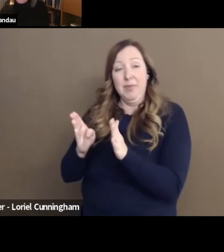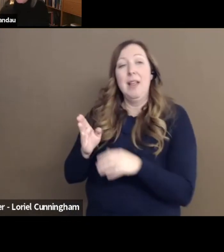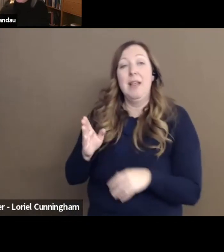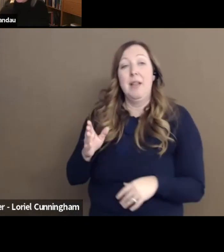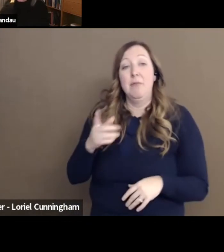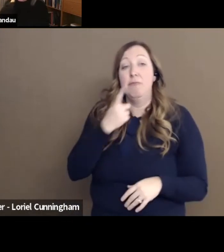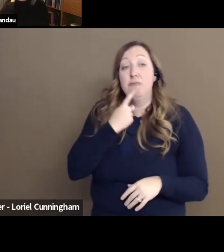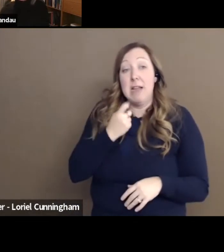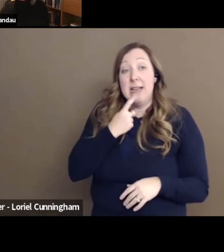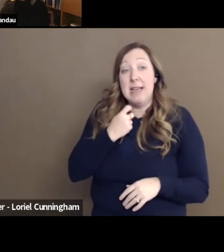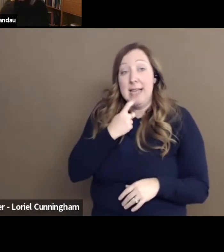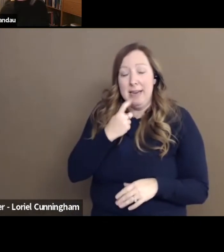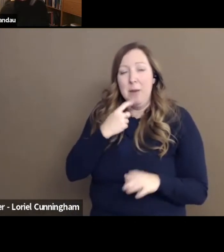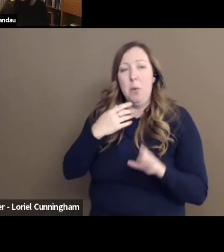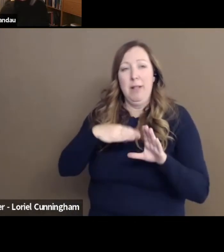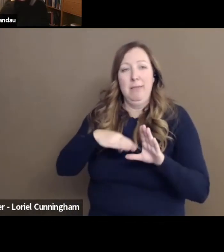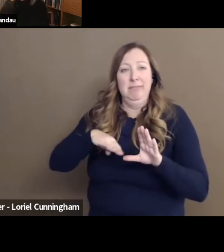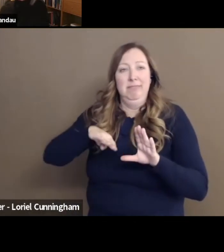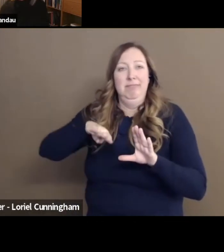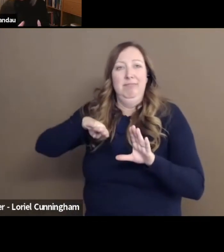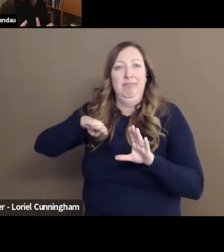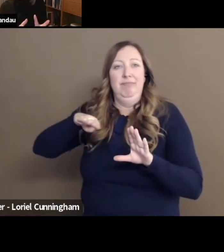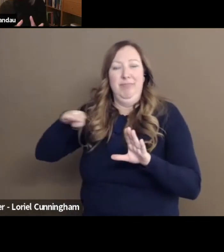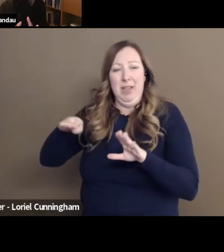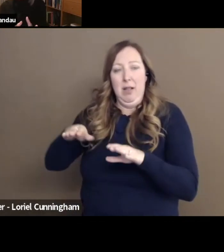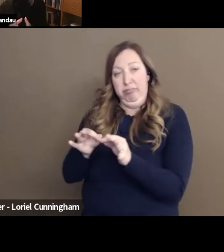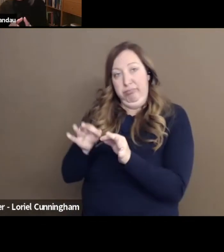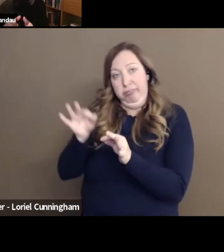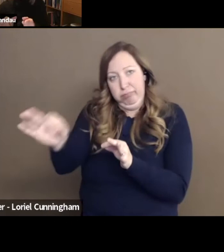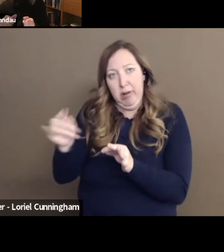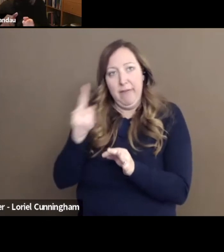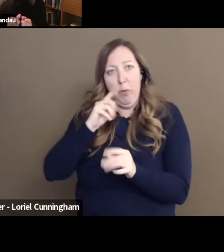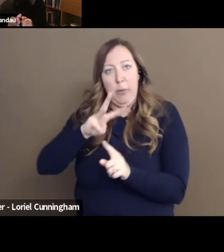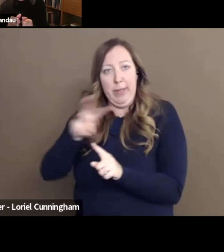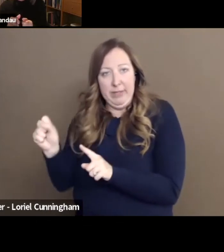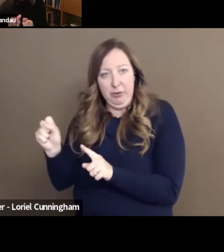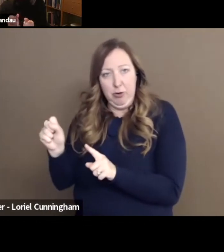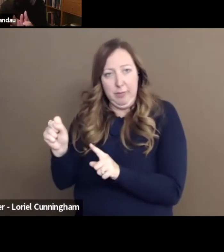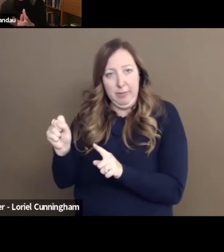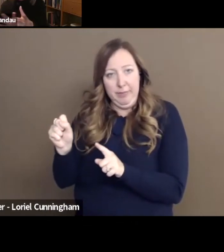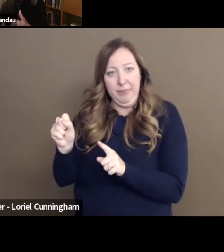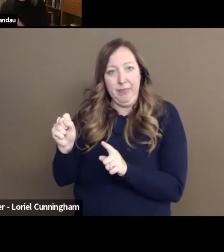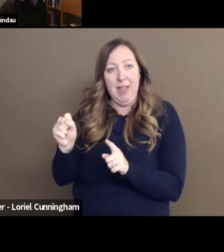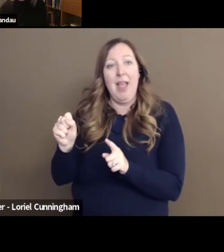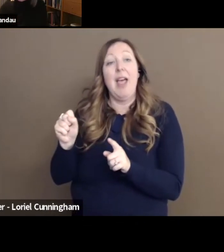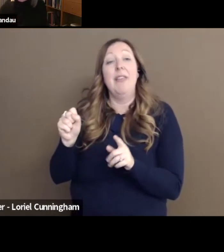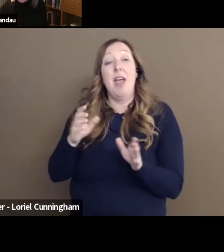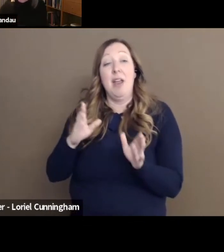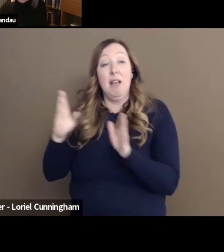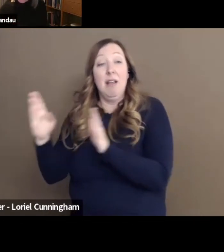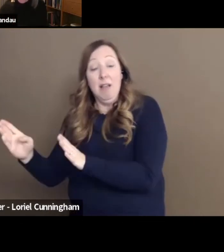the trajectory although here i haven't but if you just move them over